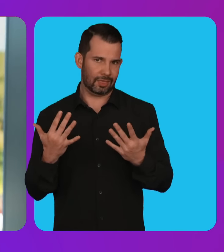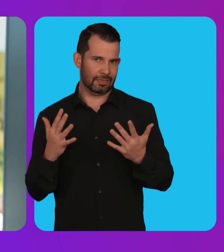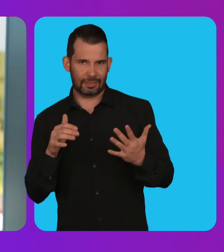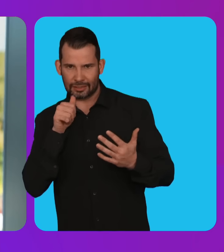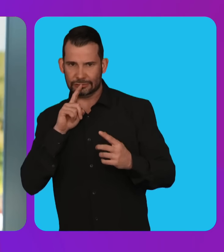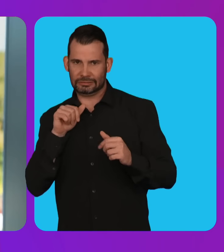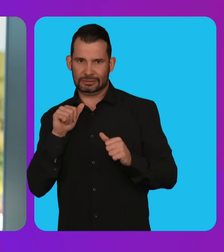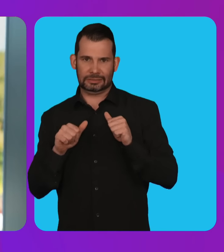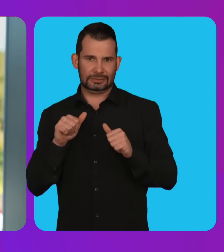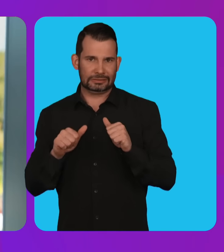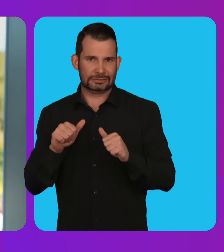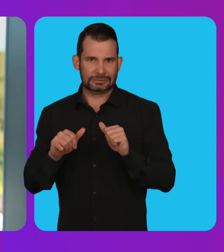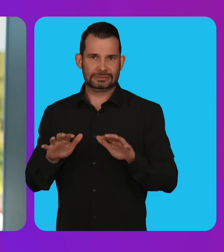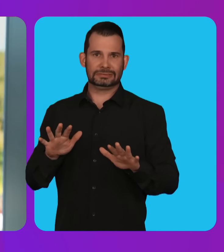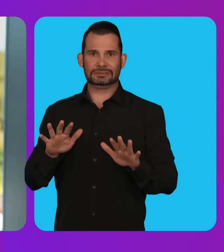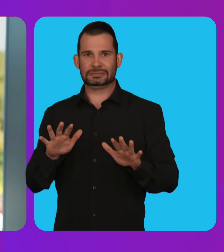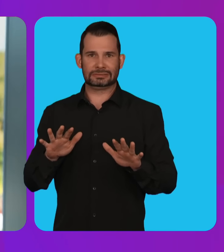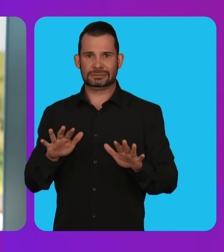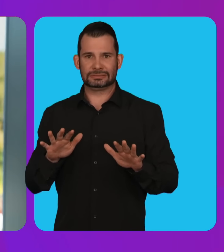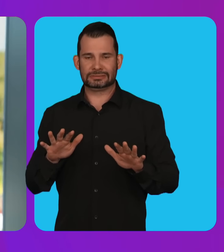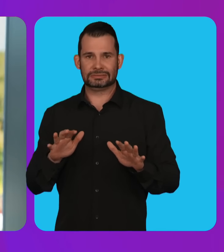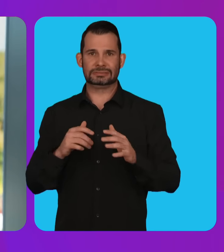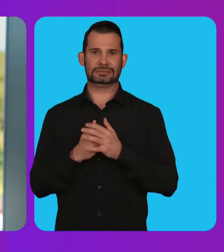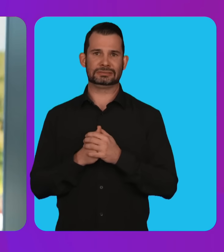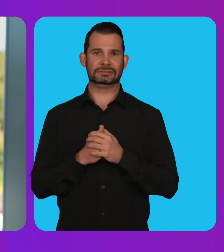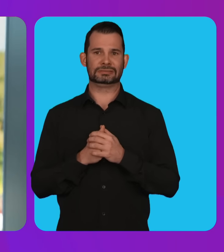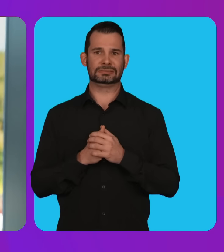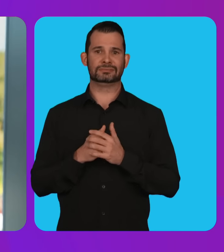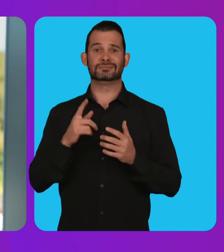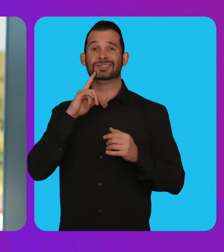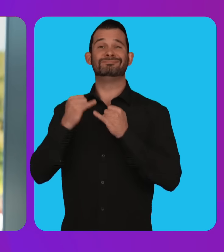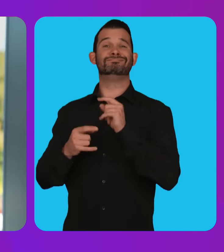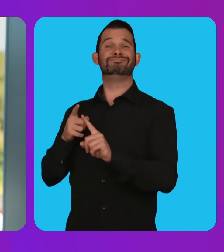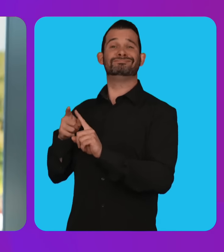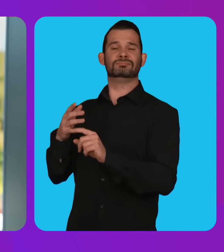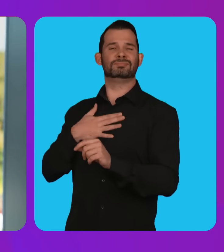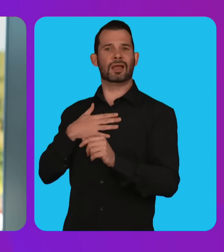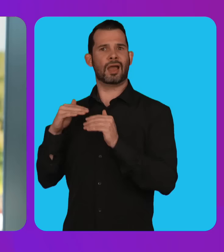So I hesitated. And finally, it was my colleagues, my friends